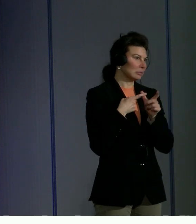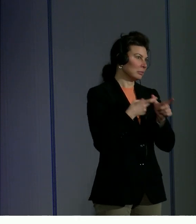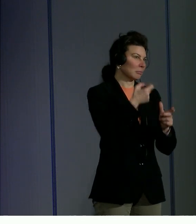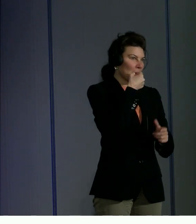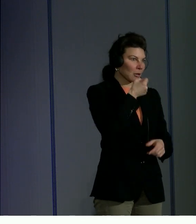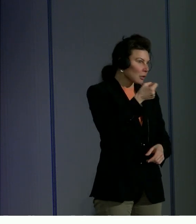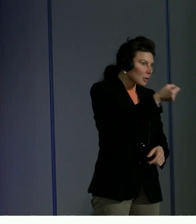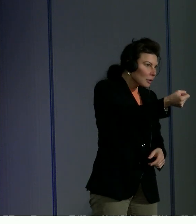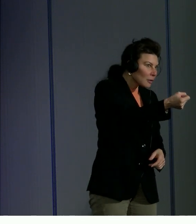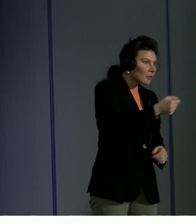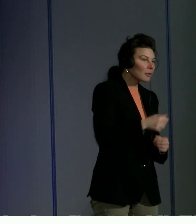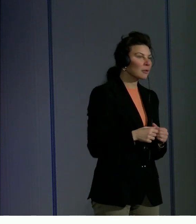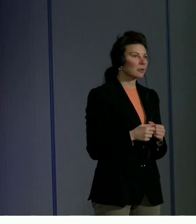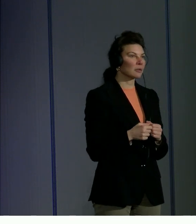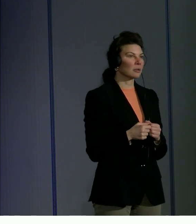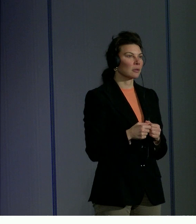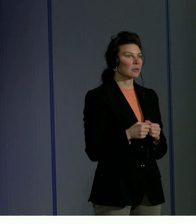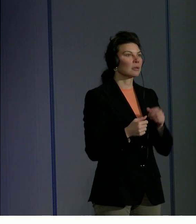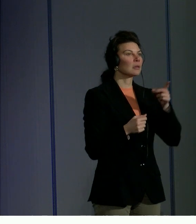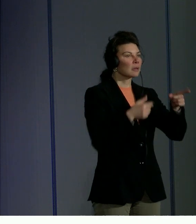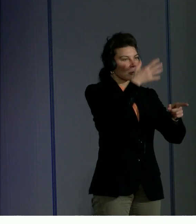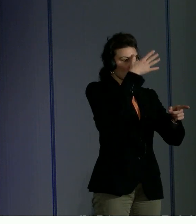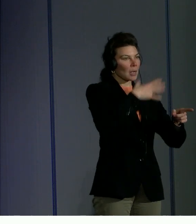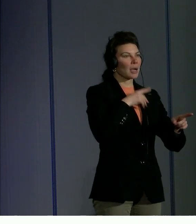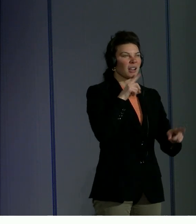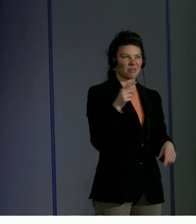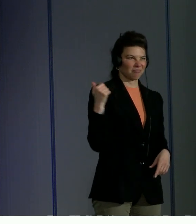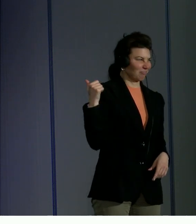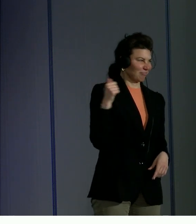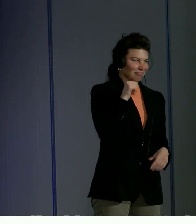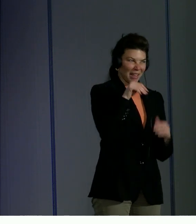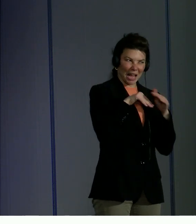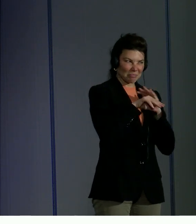We have one in the back. >> It's not really accessible at all and